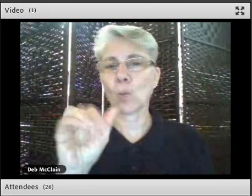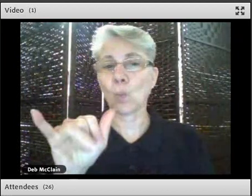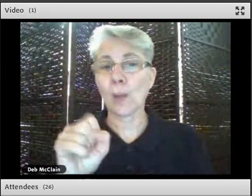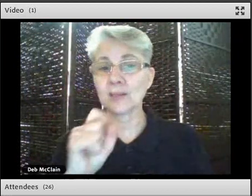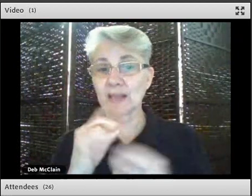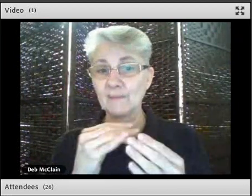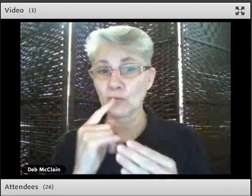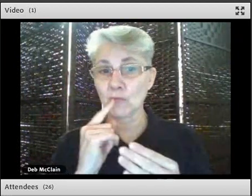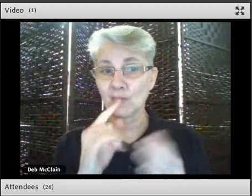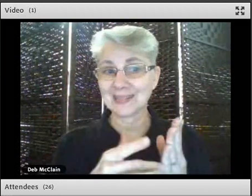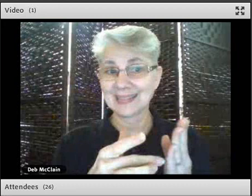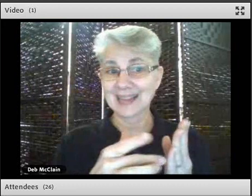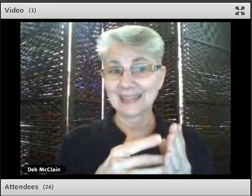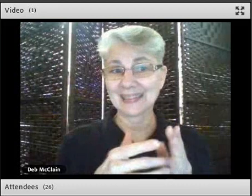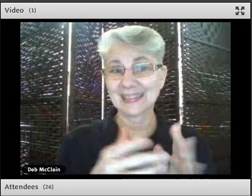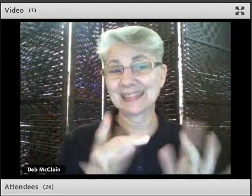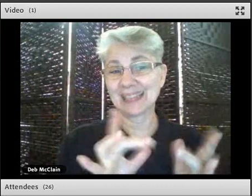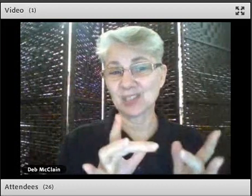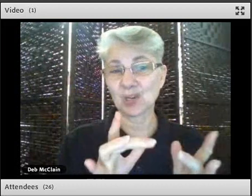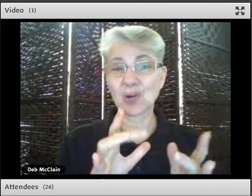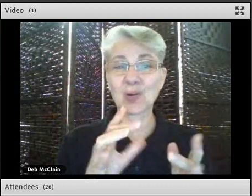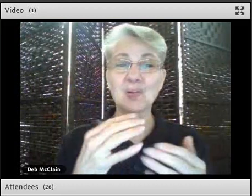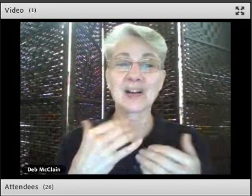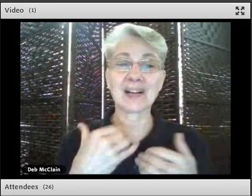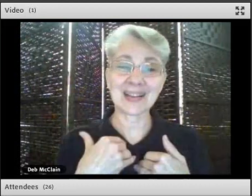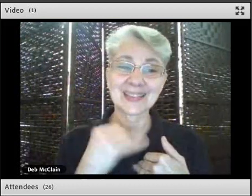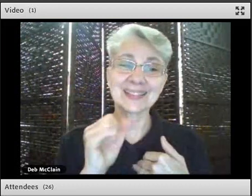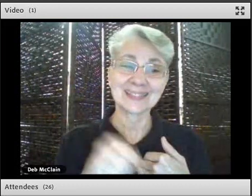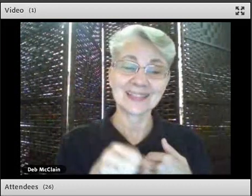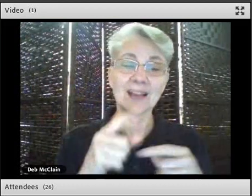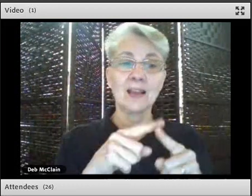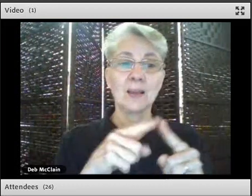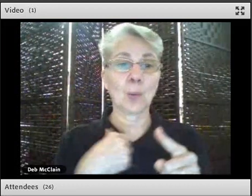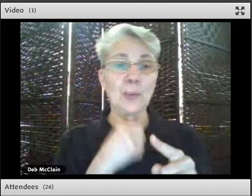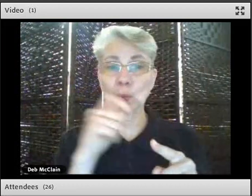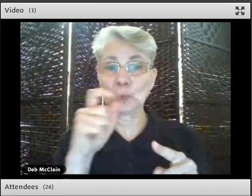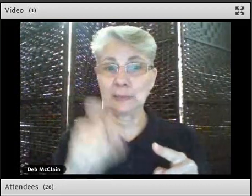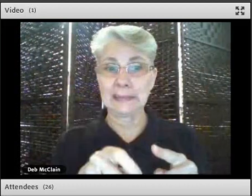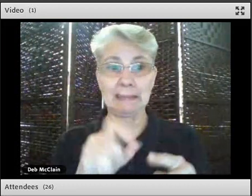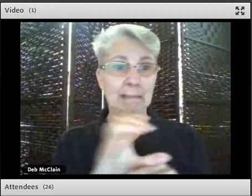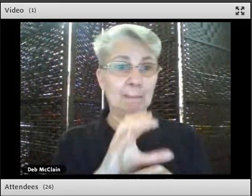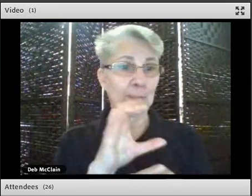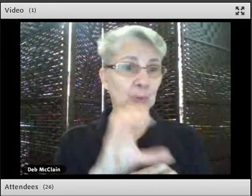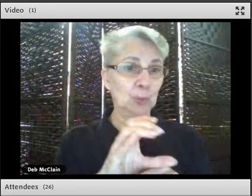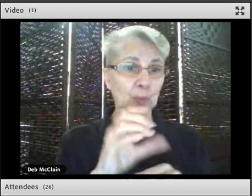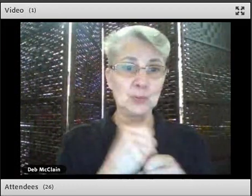So Playaways will not have the "computer" media type.